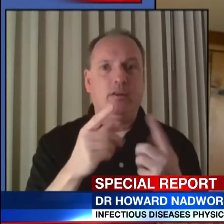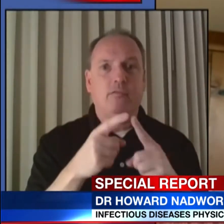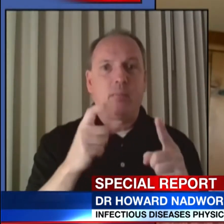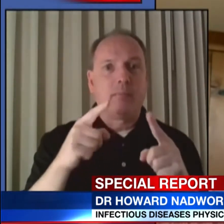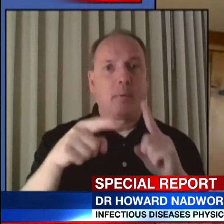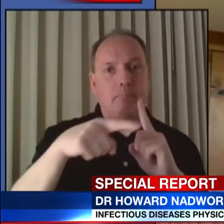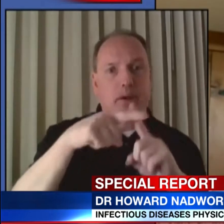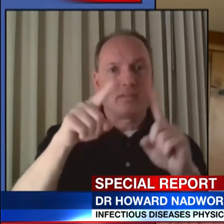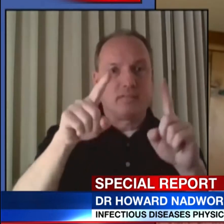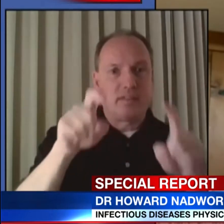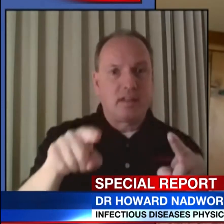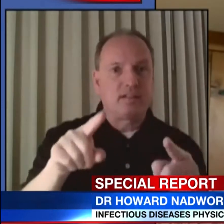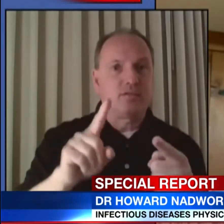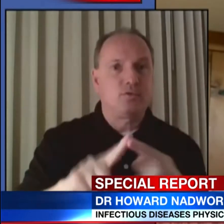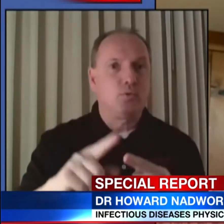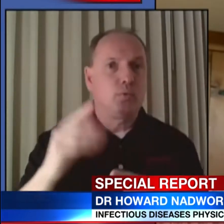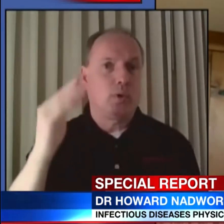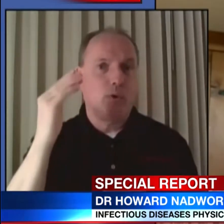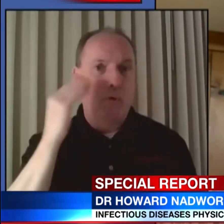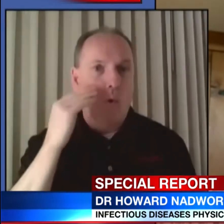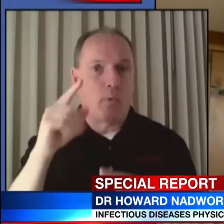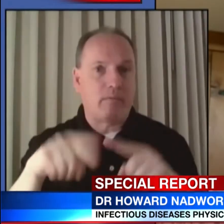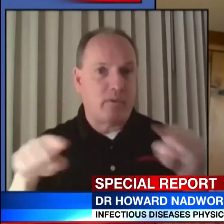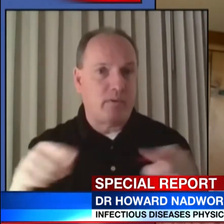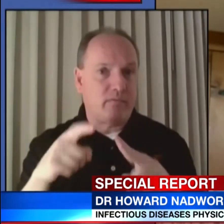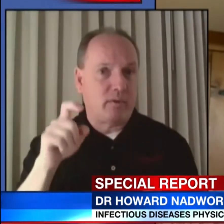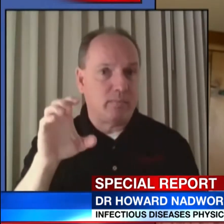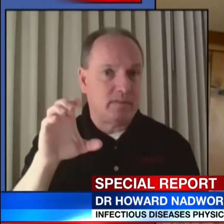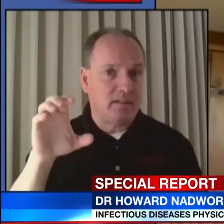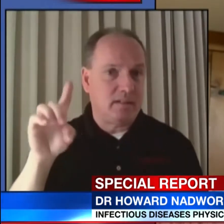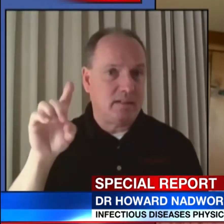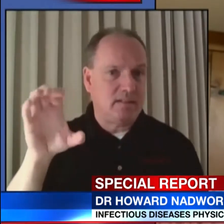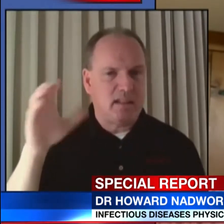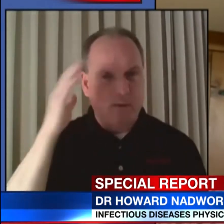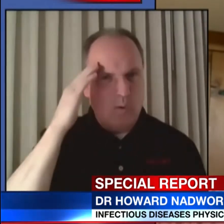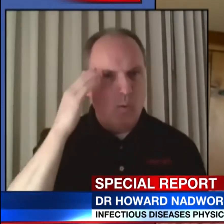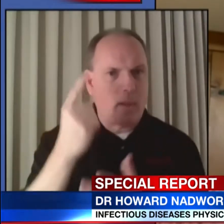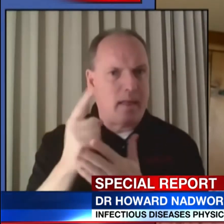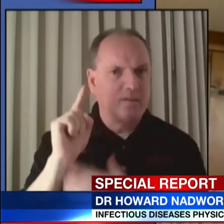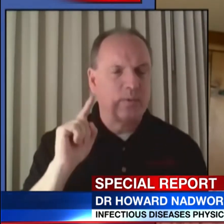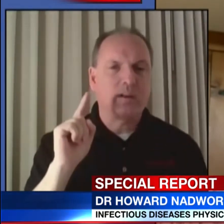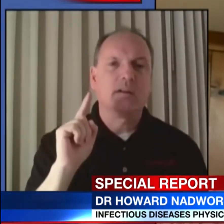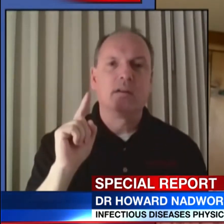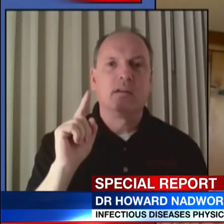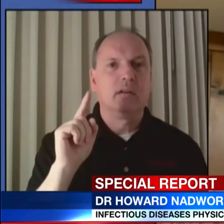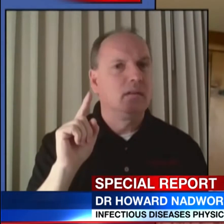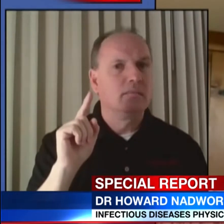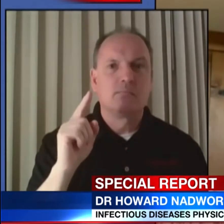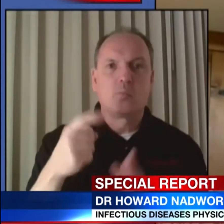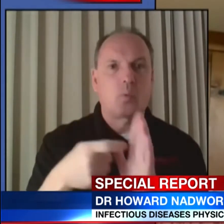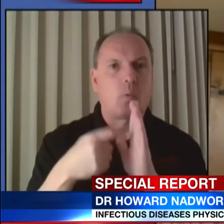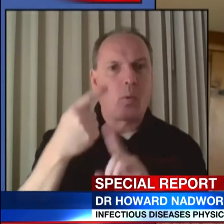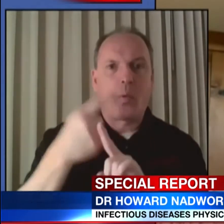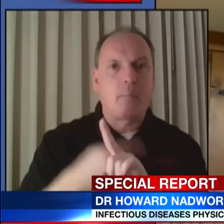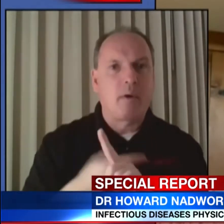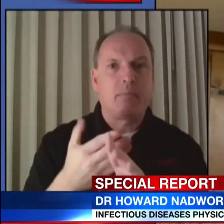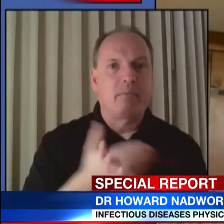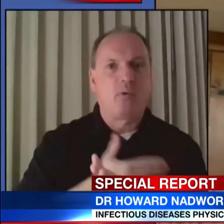OUT FASTER, YOU KNOW, THE TURN AROUND FROM A POSITIVE TEST TO A KNOWN VARIANT FROM THE CDC?